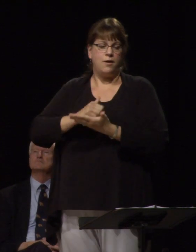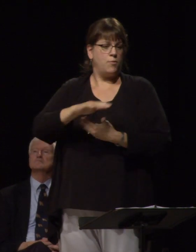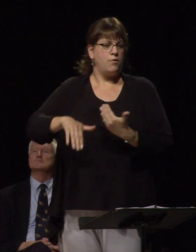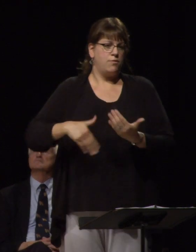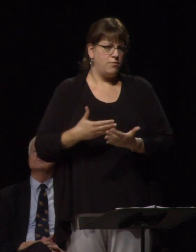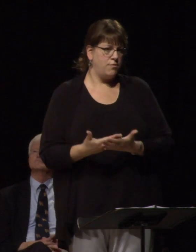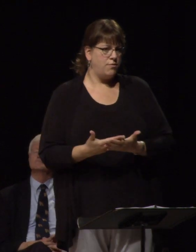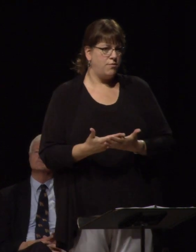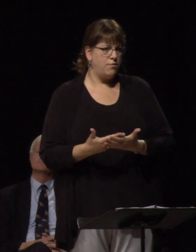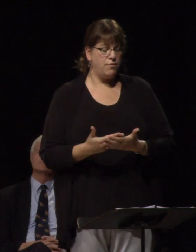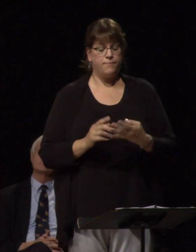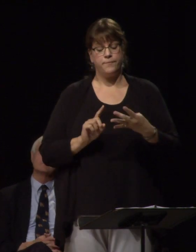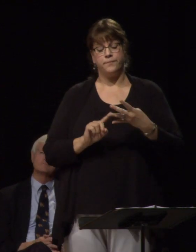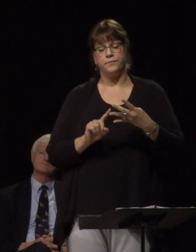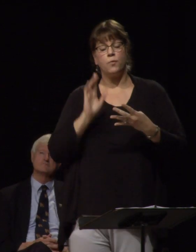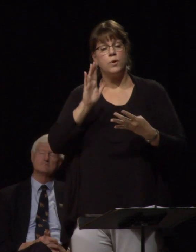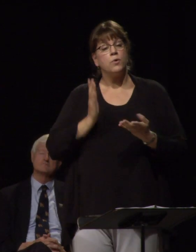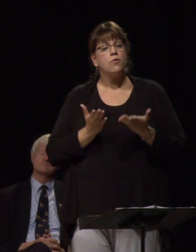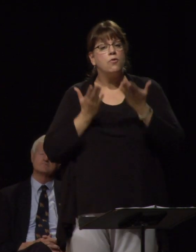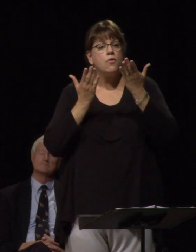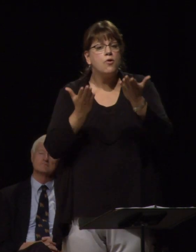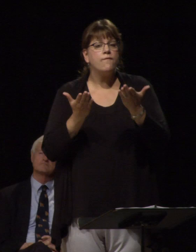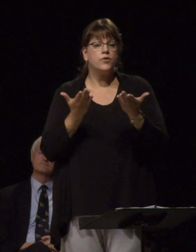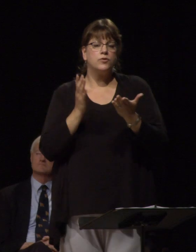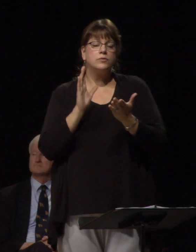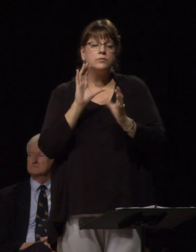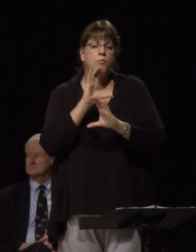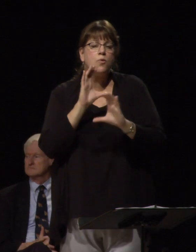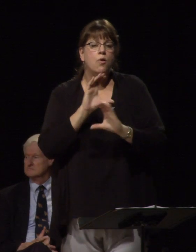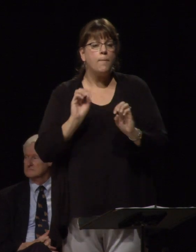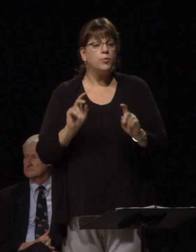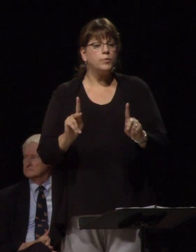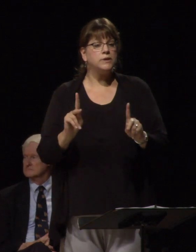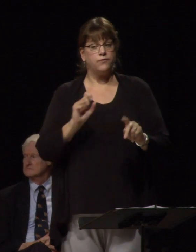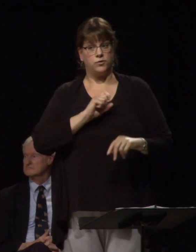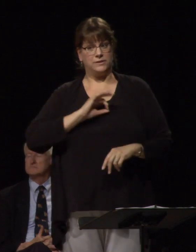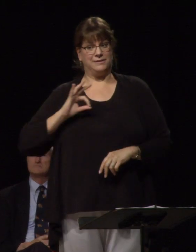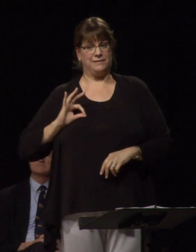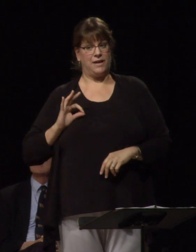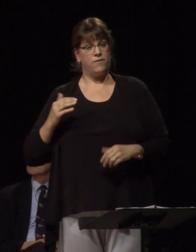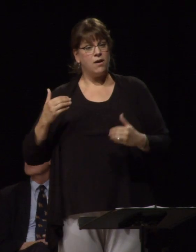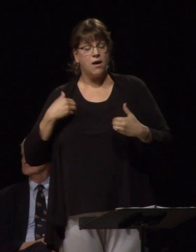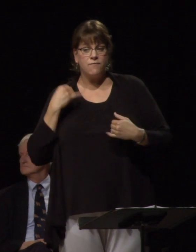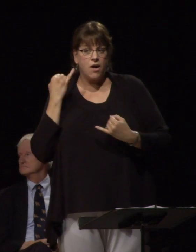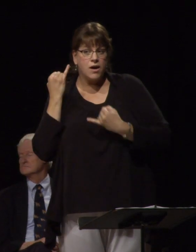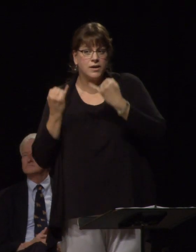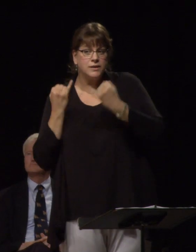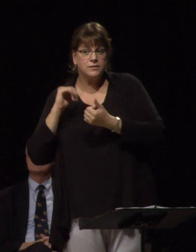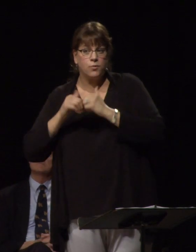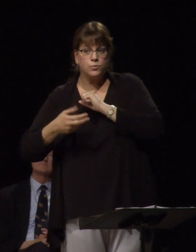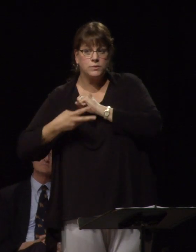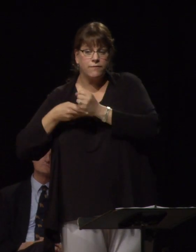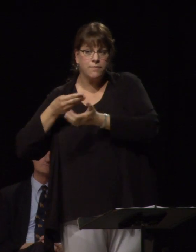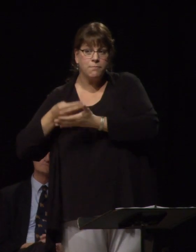WE WILL OFFER AND EXPLORE OPPORTUNITIES FOR STAFF TO CONTRIBUTE TO COST CONTAINMENT, LEADING TO A STRONG PLACEMENT IN